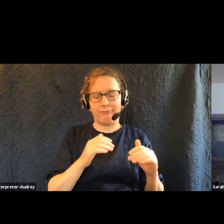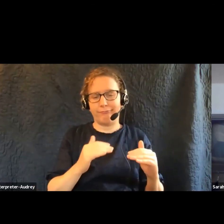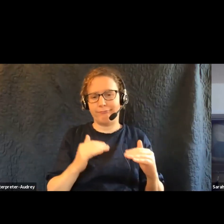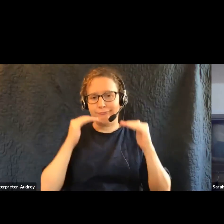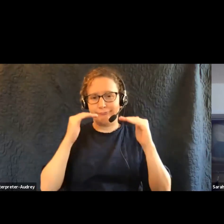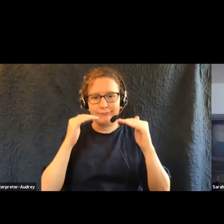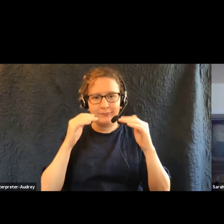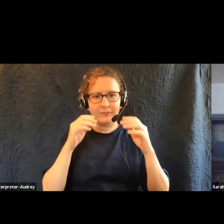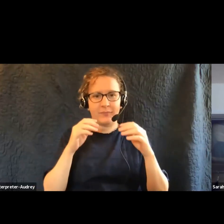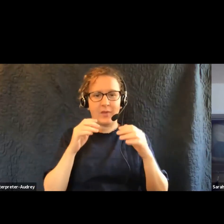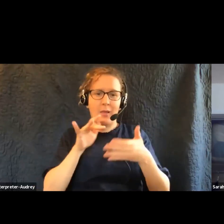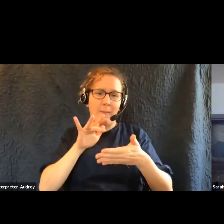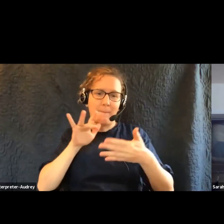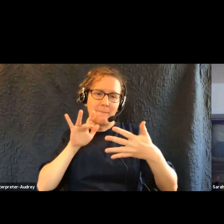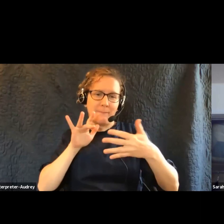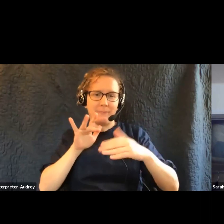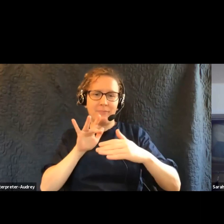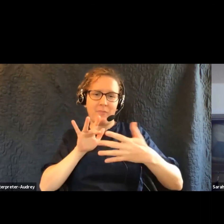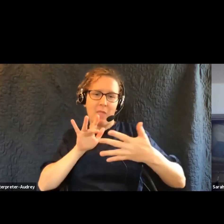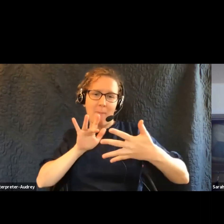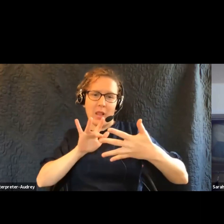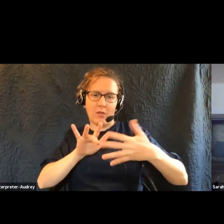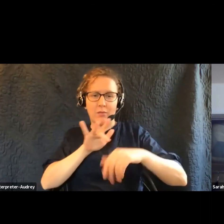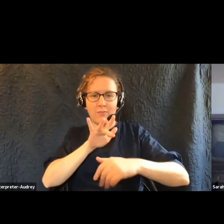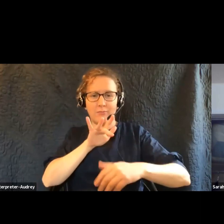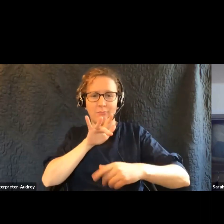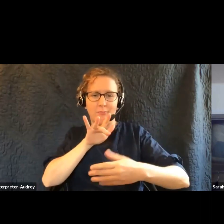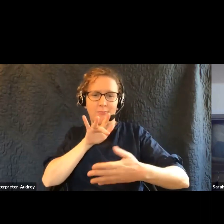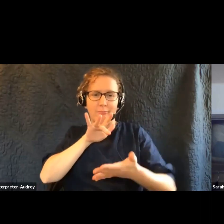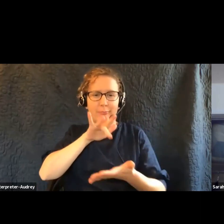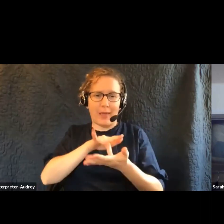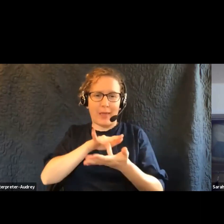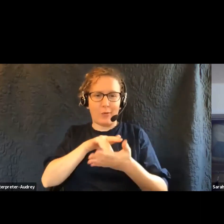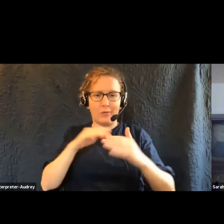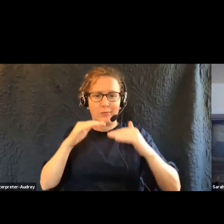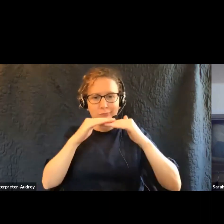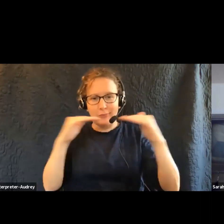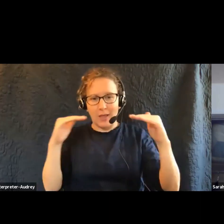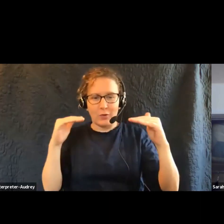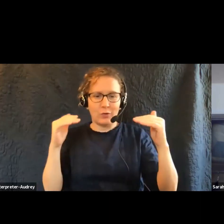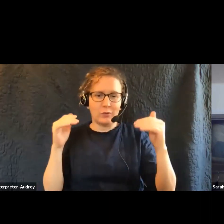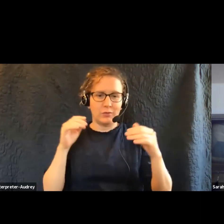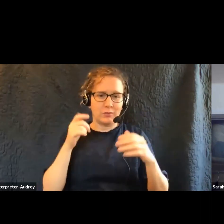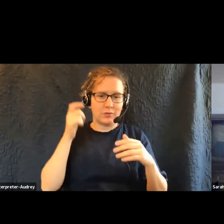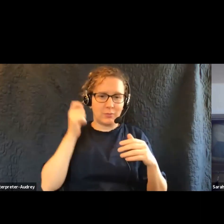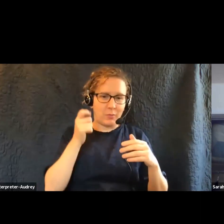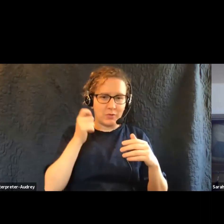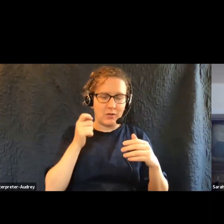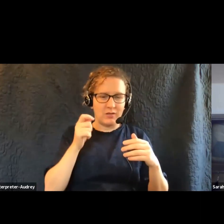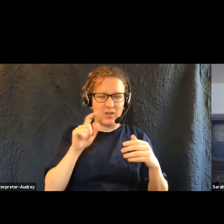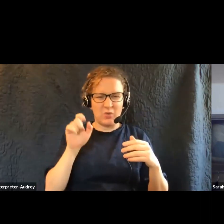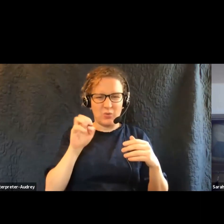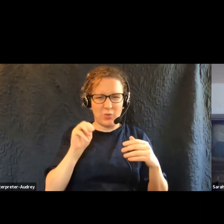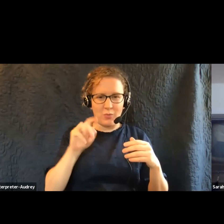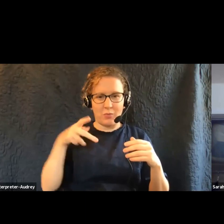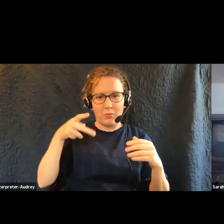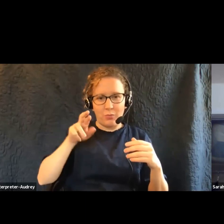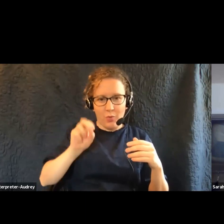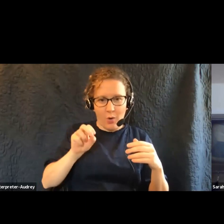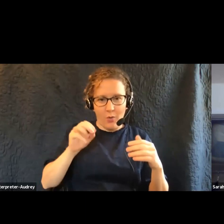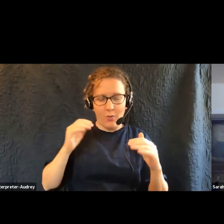sort of middle of the road subscription based on whether you're using Zoom Pro or For Business